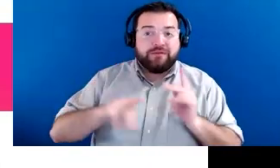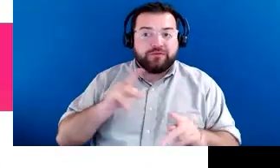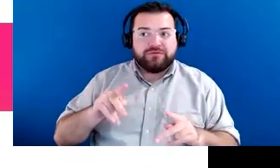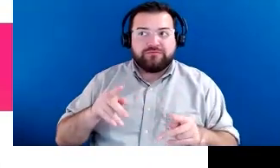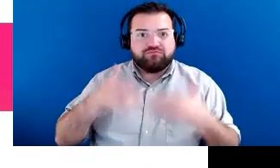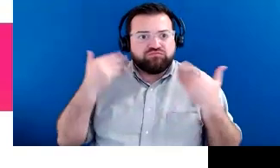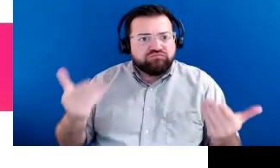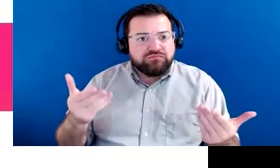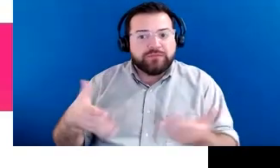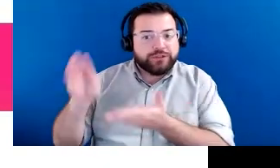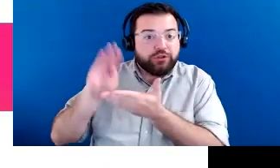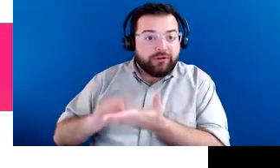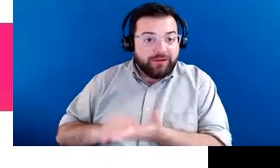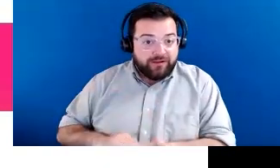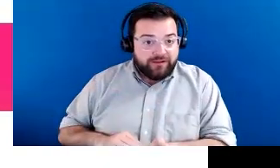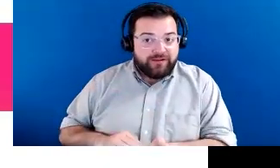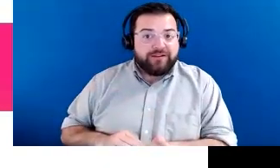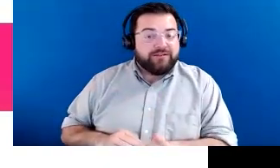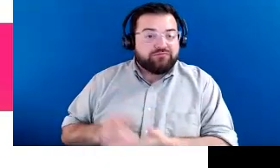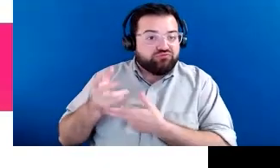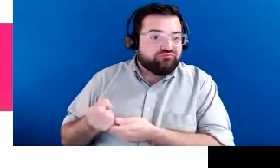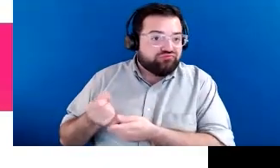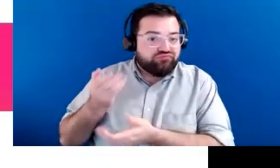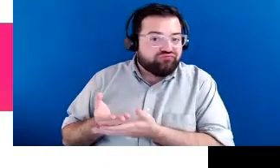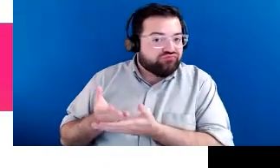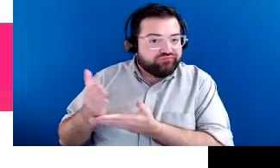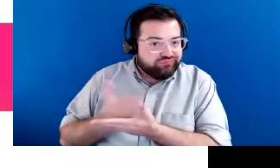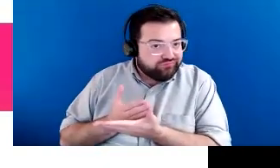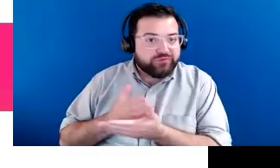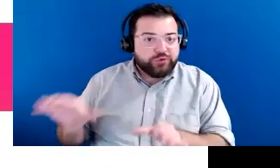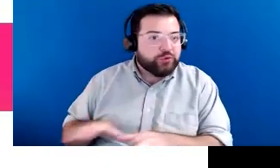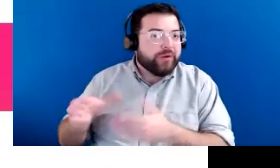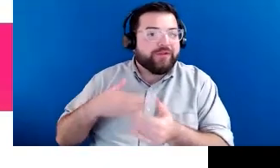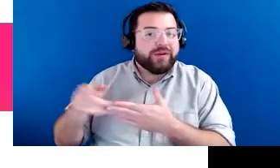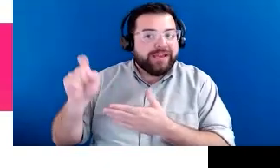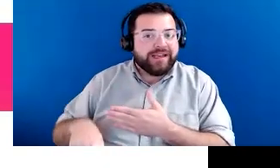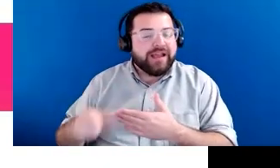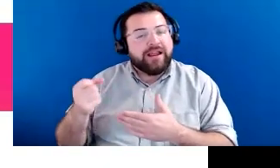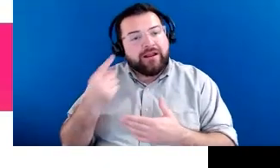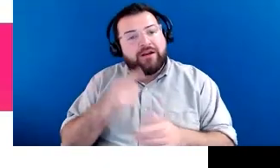document, right you know, trust, verify, okay, do your kind of thing, whatever. And I appreciate that you used the word fresh.